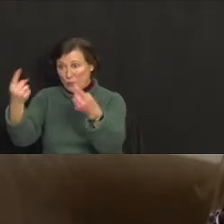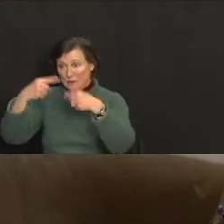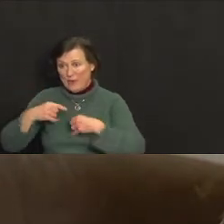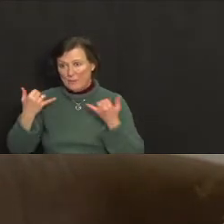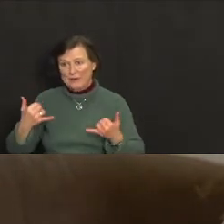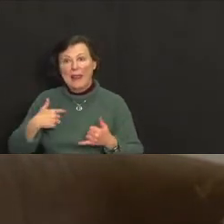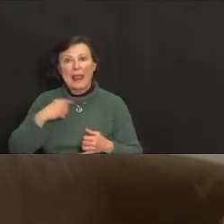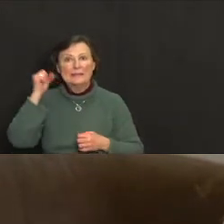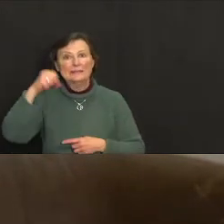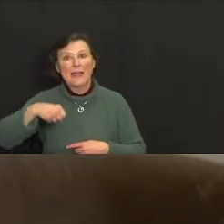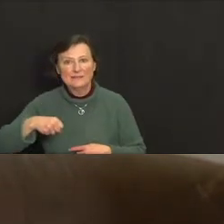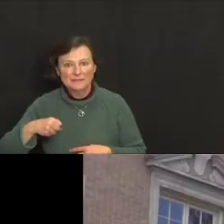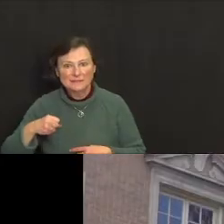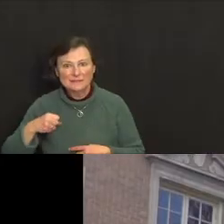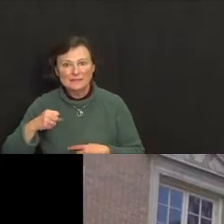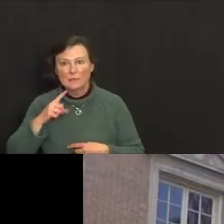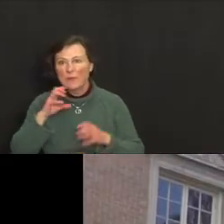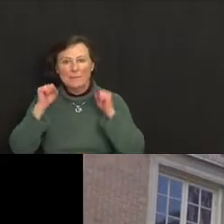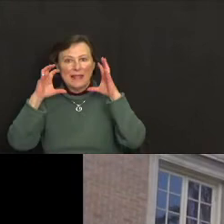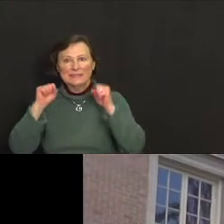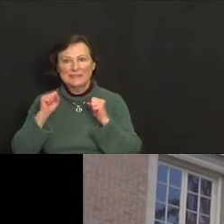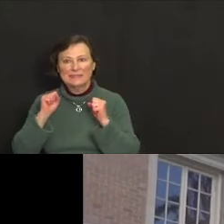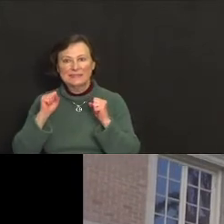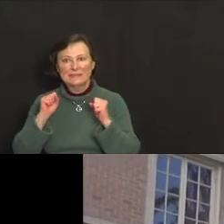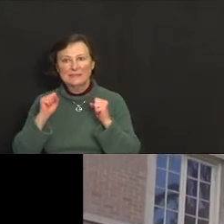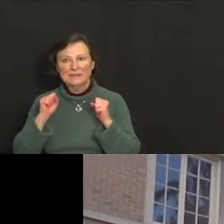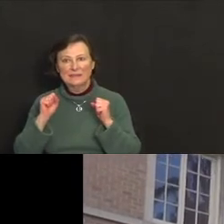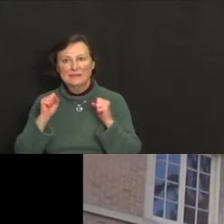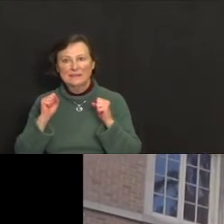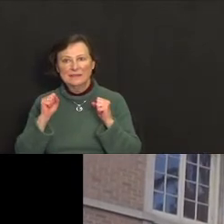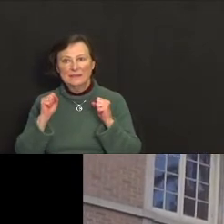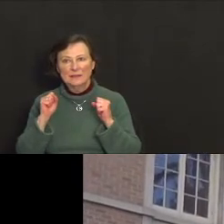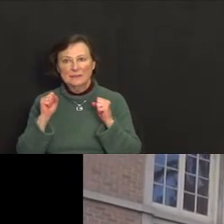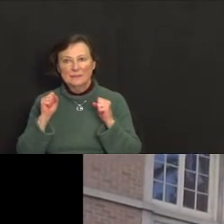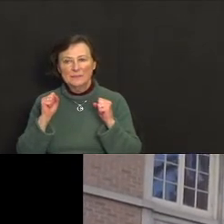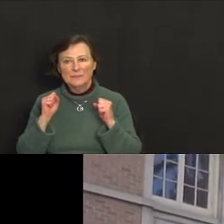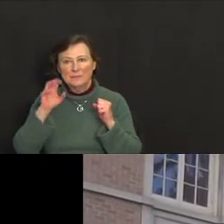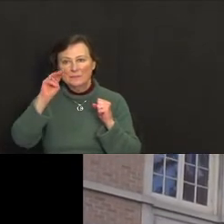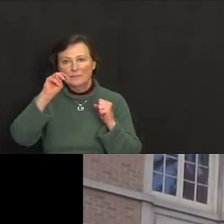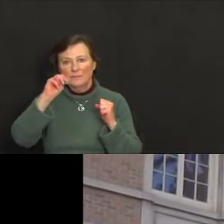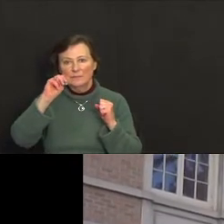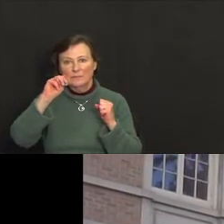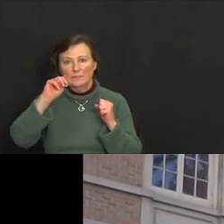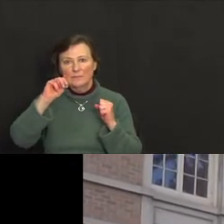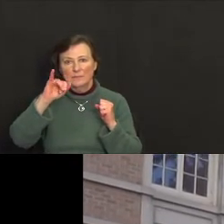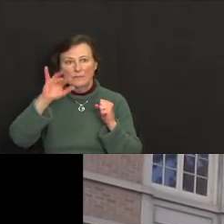It gave it, it was an amazing feeling. It gave us hope. The Micah Building, we drive by it and Sebastian's